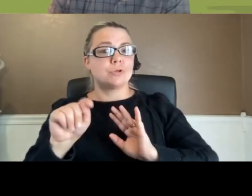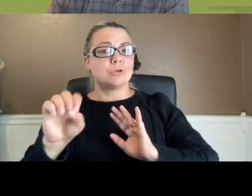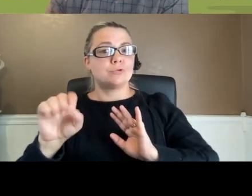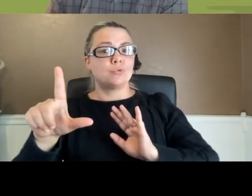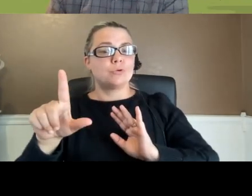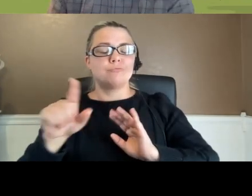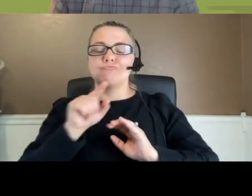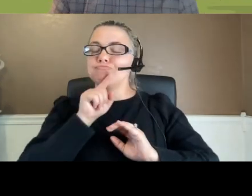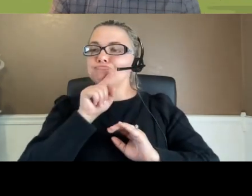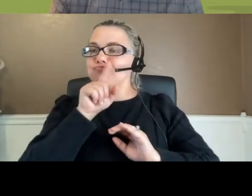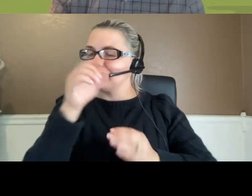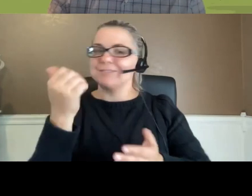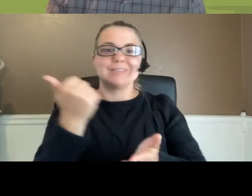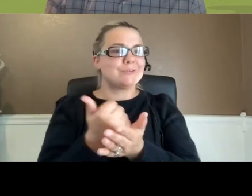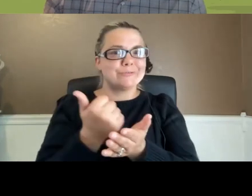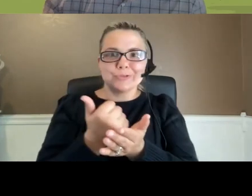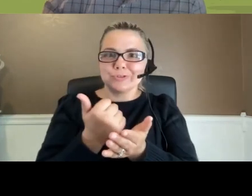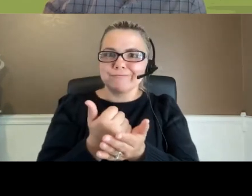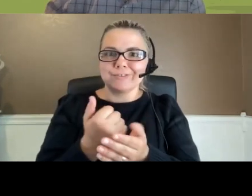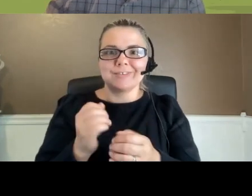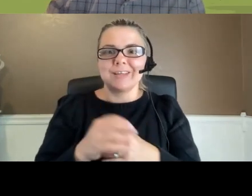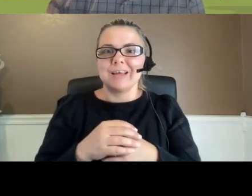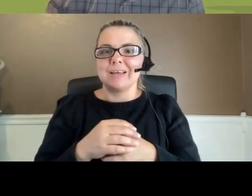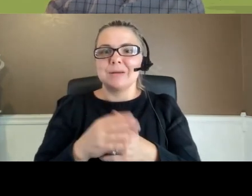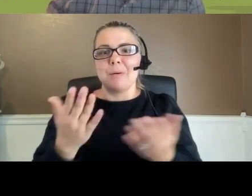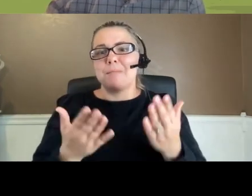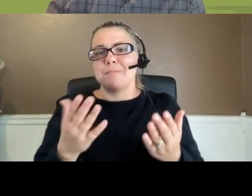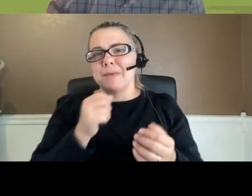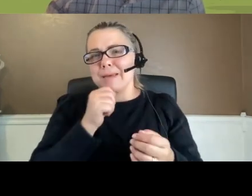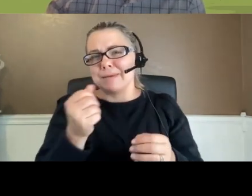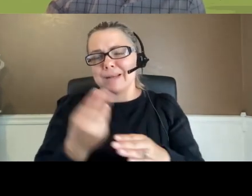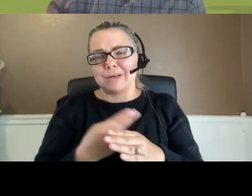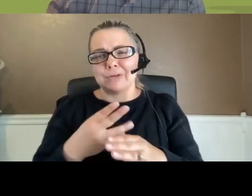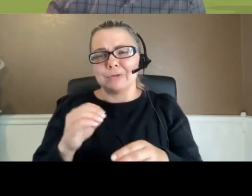that even if you're not super comfortable in your code can be a very useful tool. It is Inspector